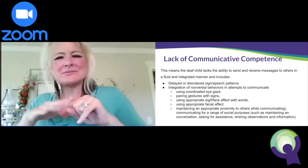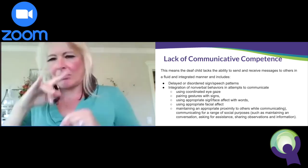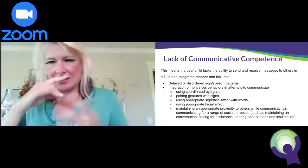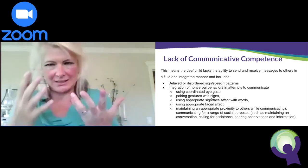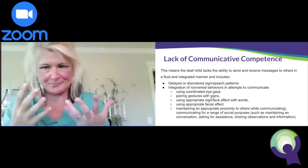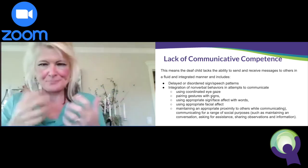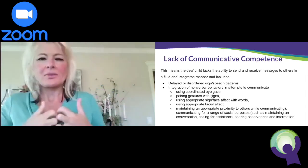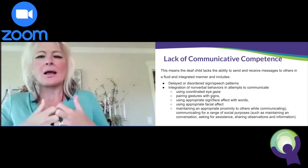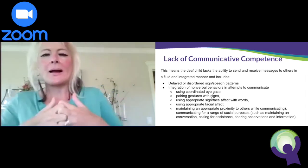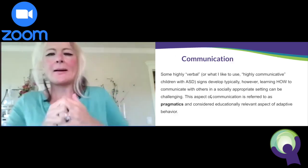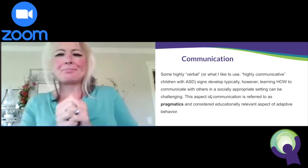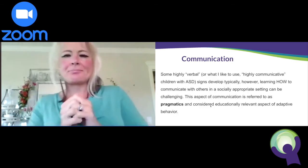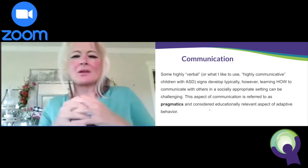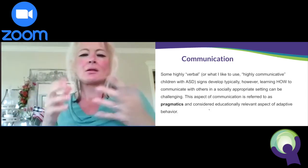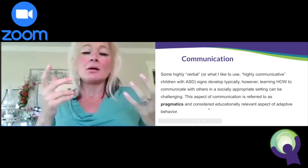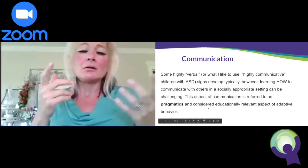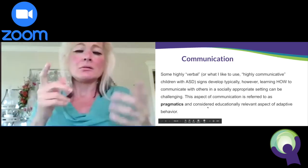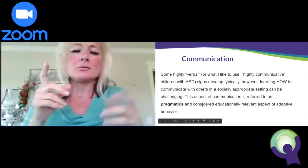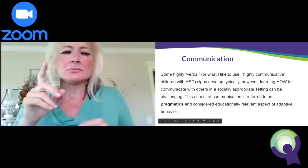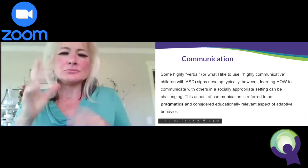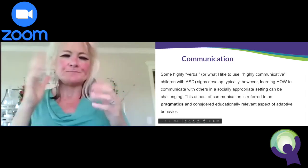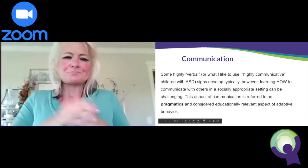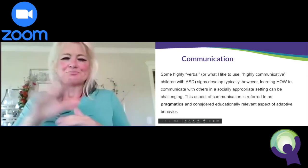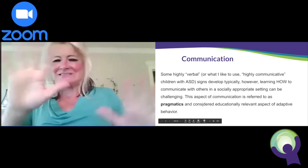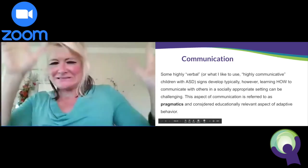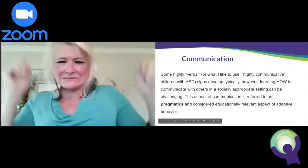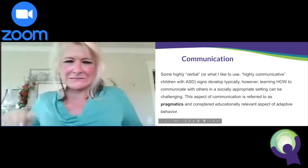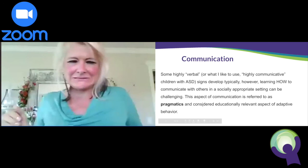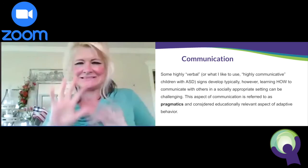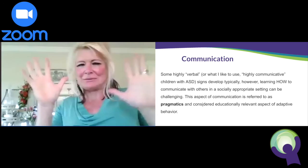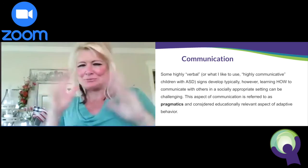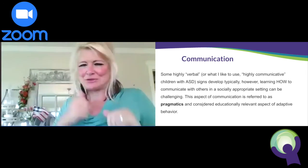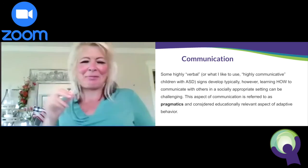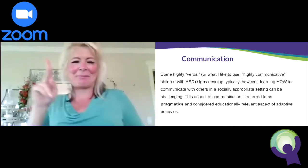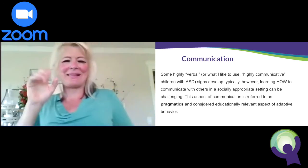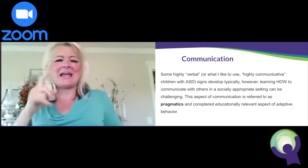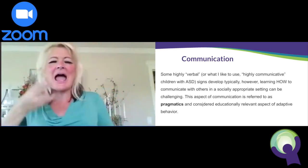as proper social space. Oh yes, okay.